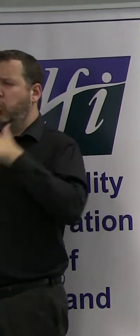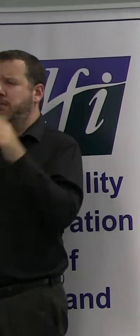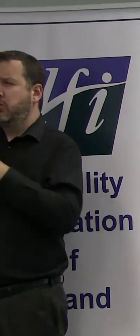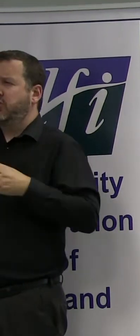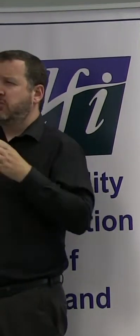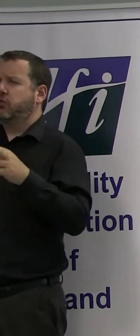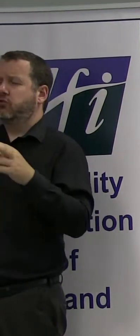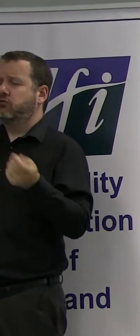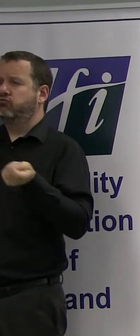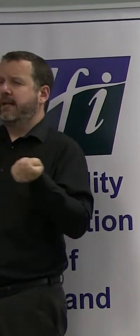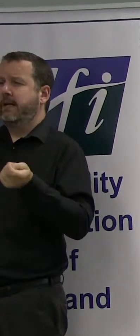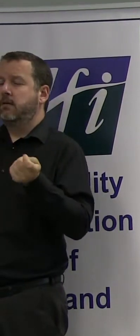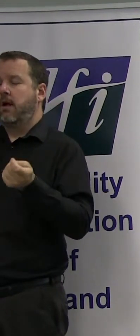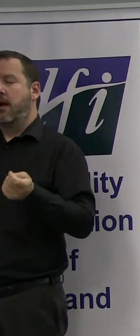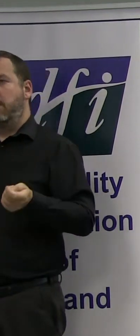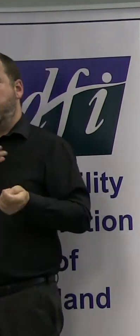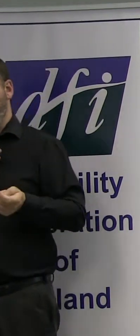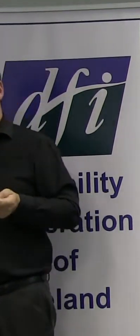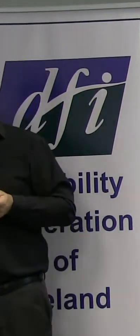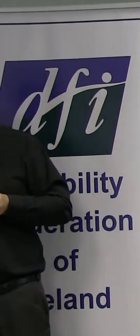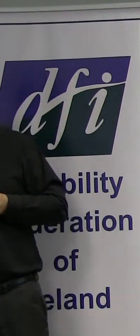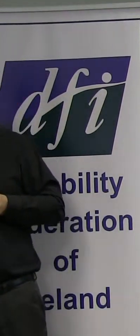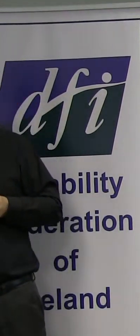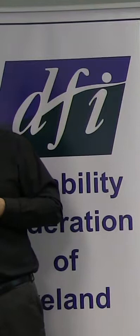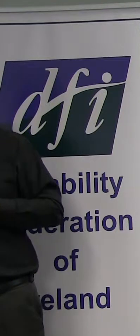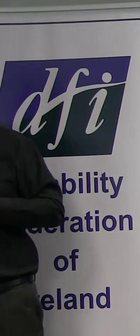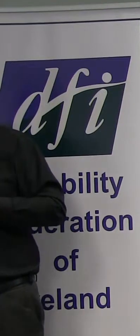access to information to support and registered artists charities that have